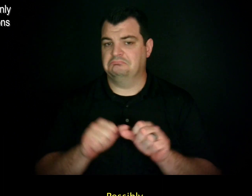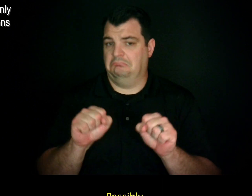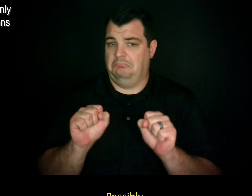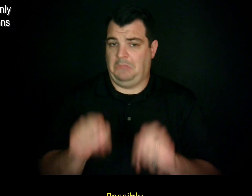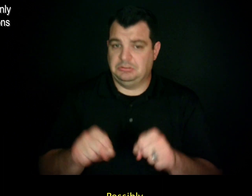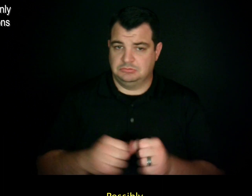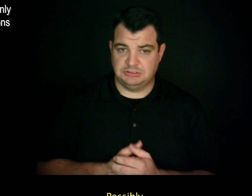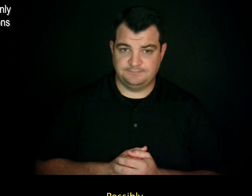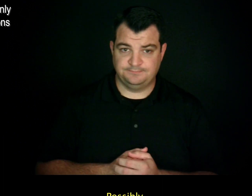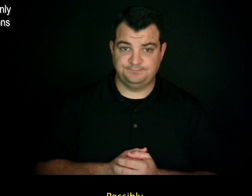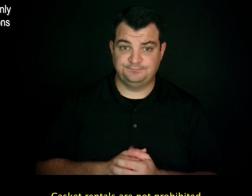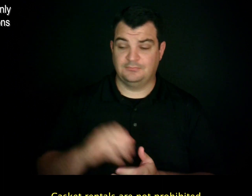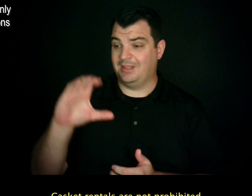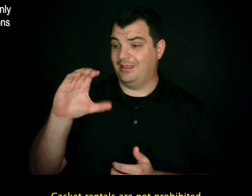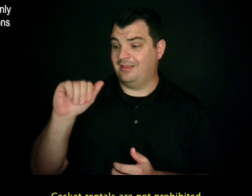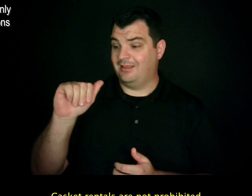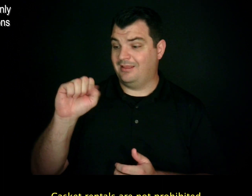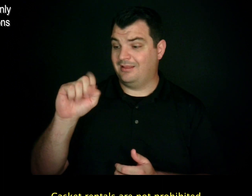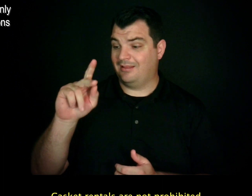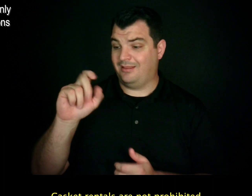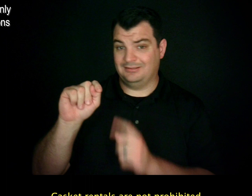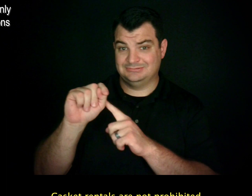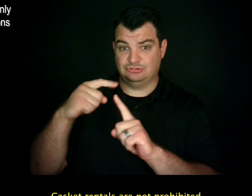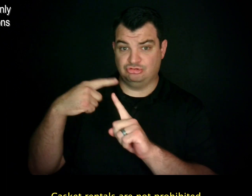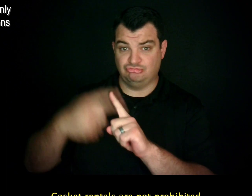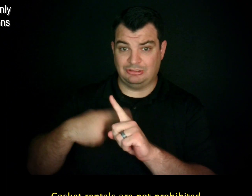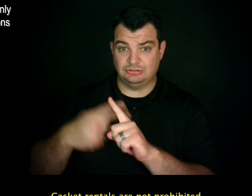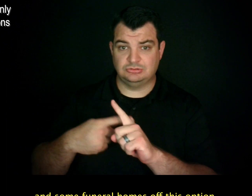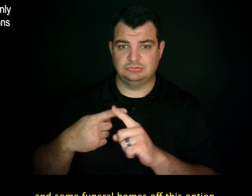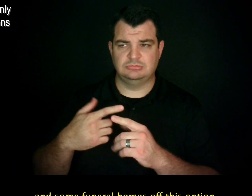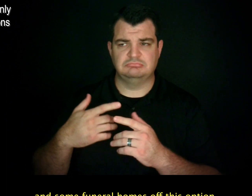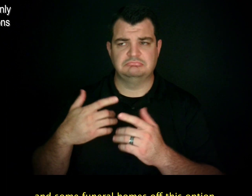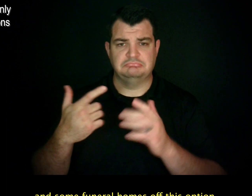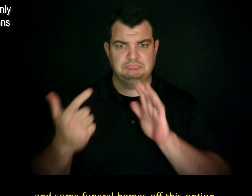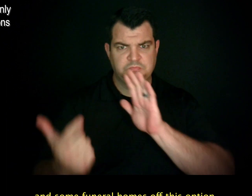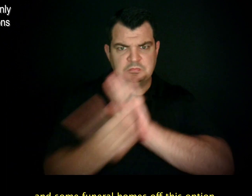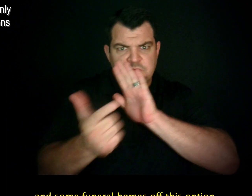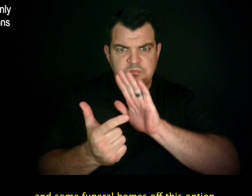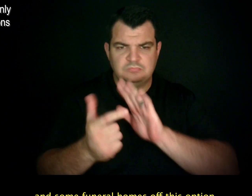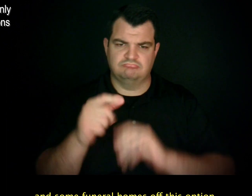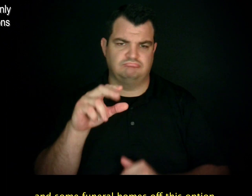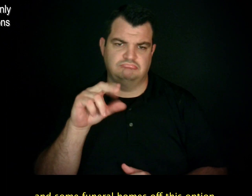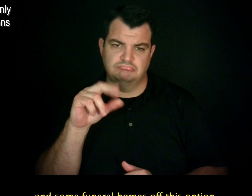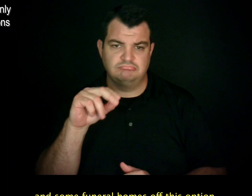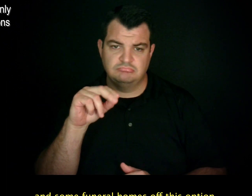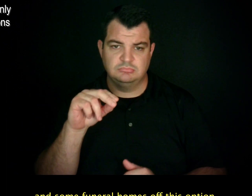Possibly. Casket rentals are not prohibited and some funeral homes off this option.